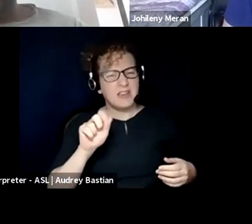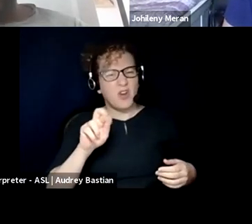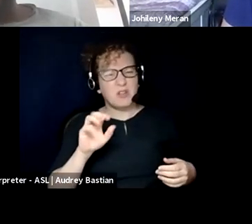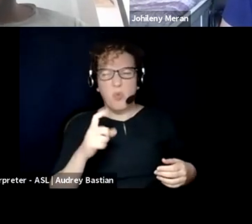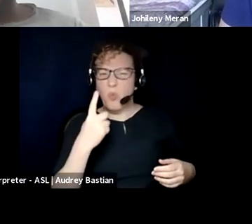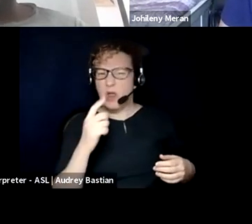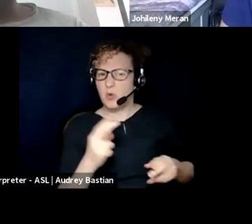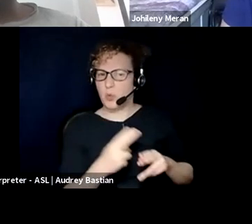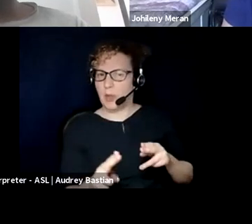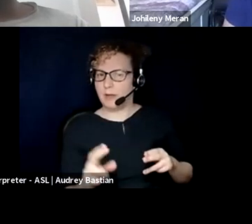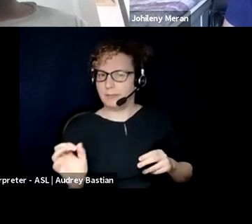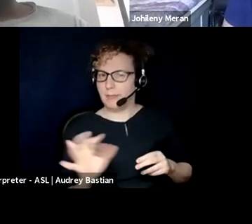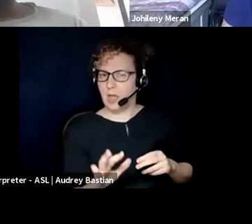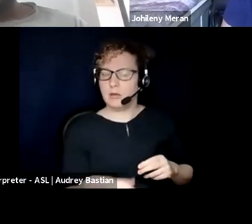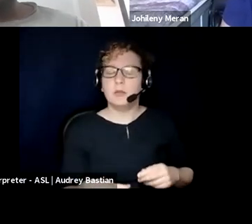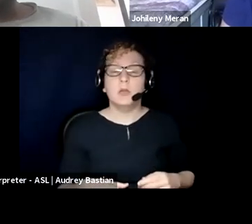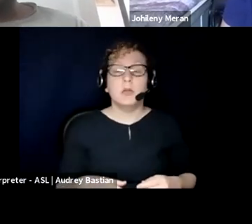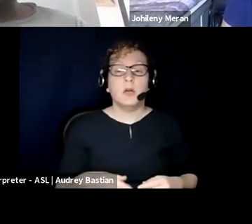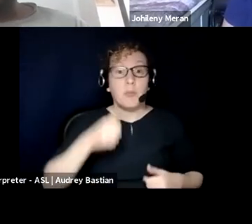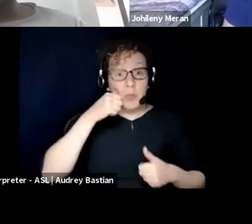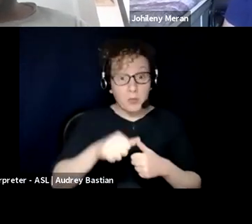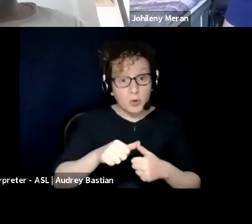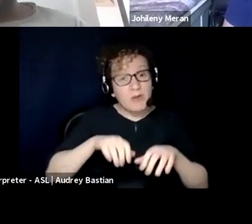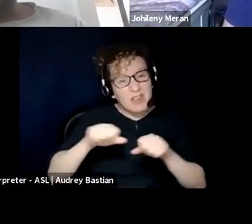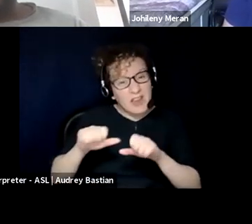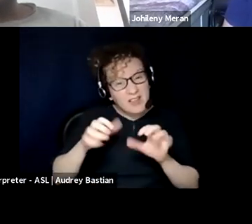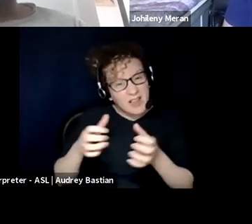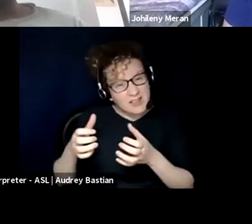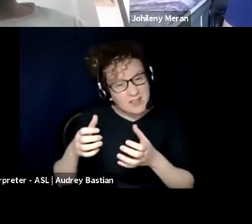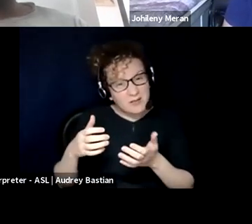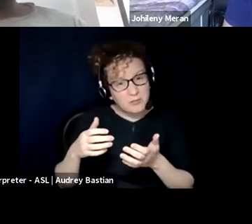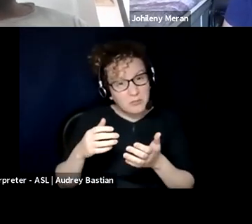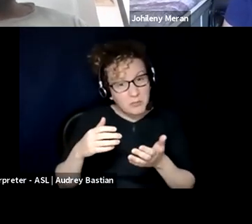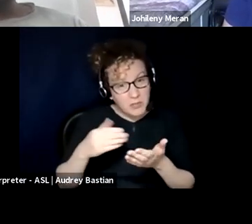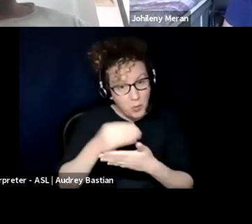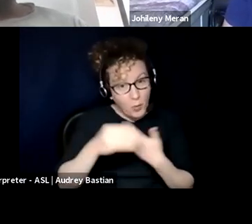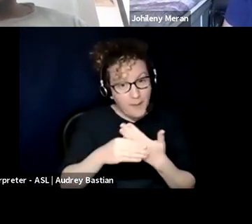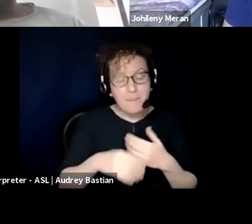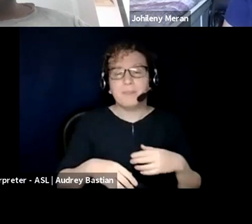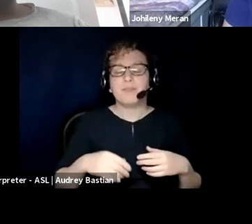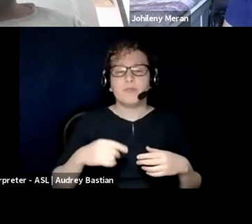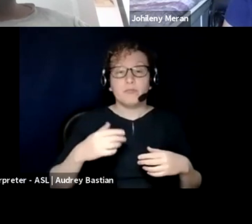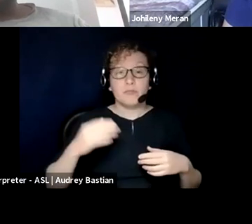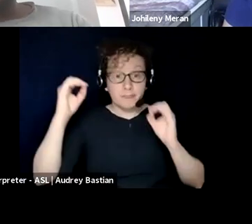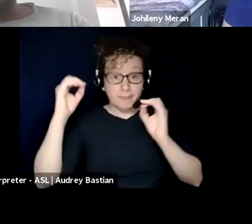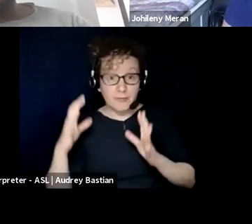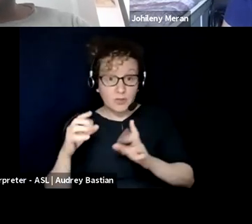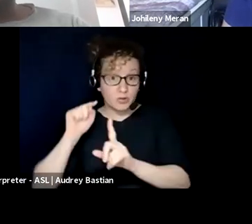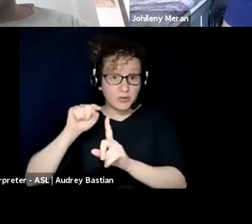when we had to take classes as part of the program, my teacher in the English class was